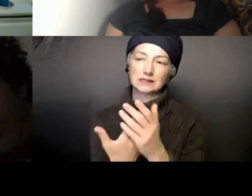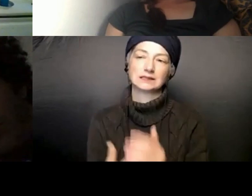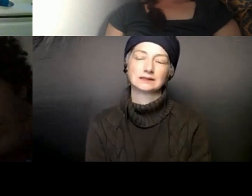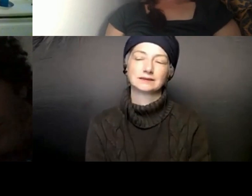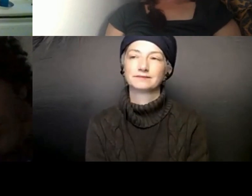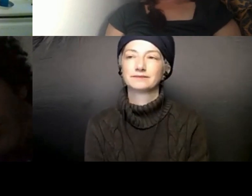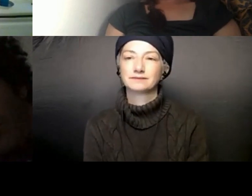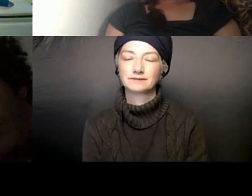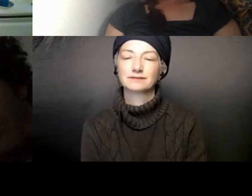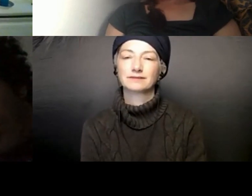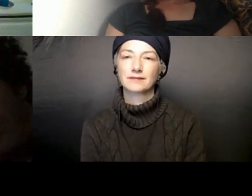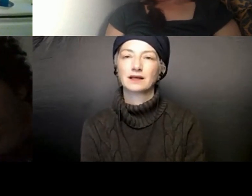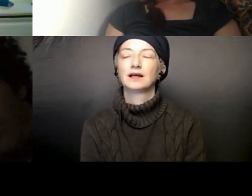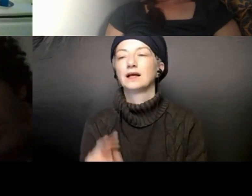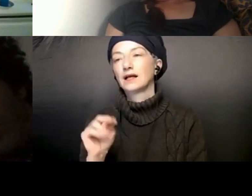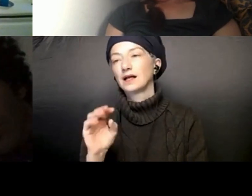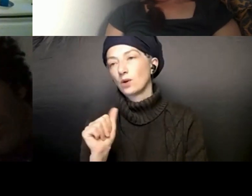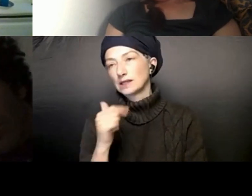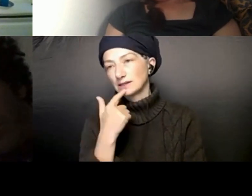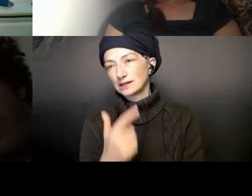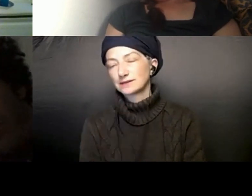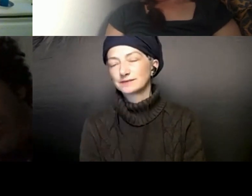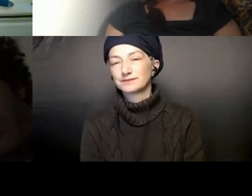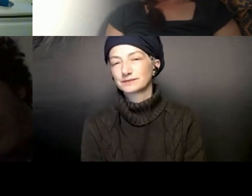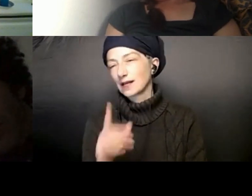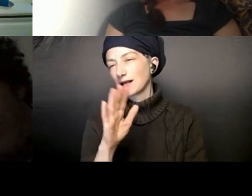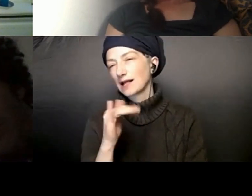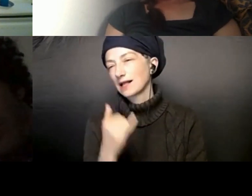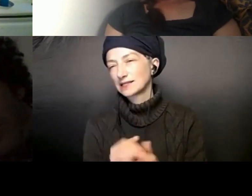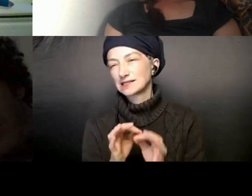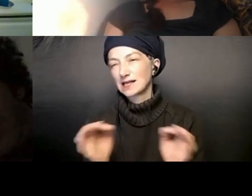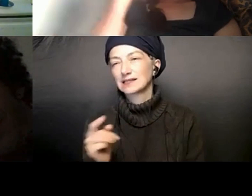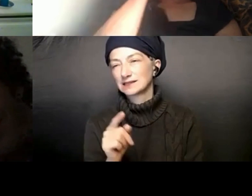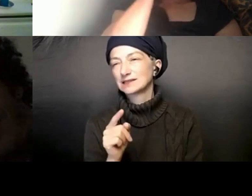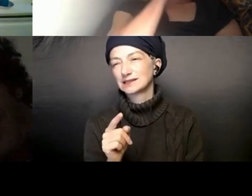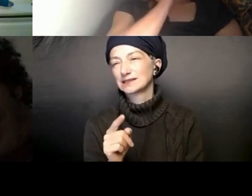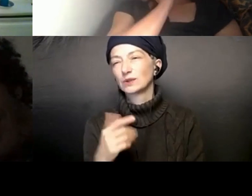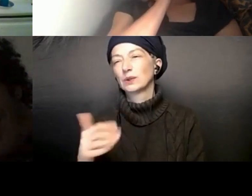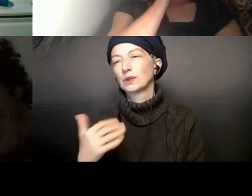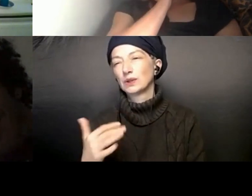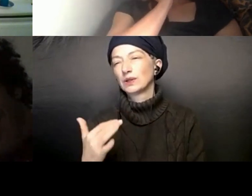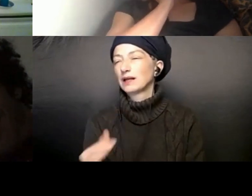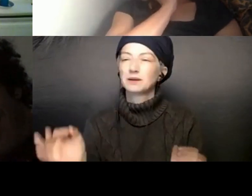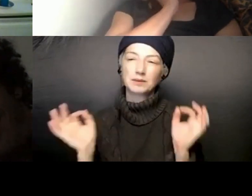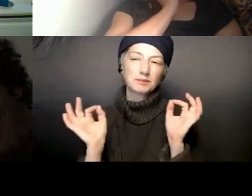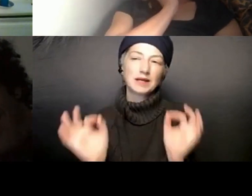Noa Winter: It's Noa speaking. I think your last sentence, Nina, was basically the perfect ending